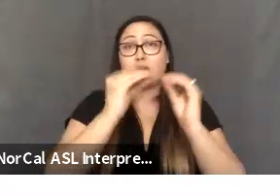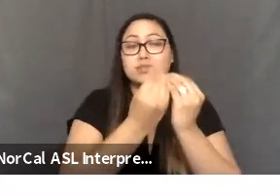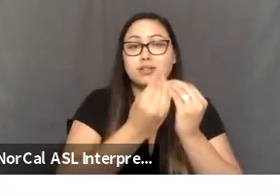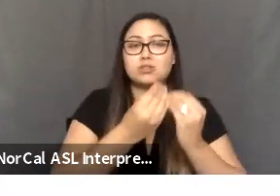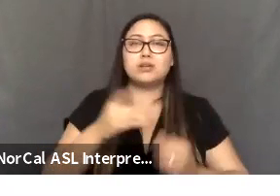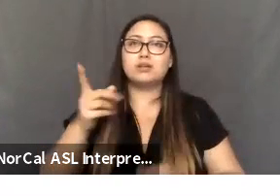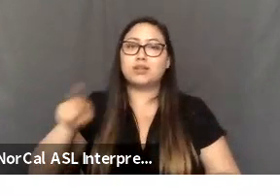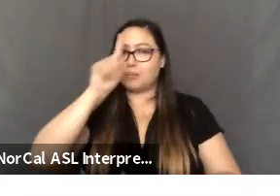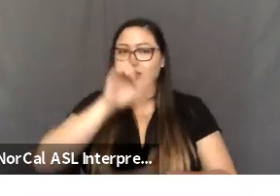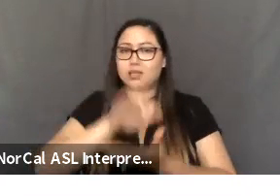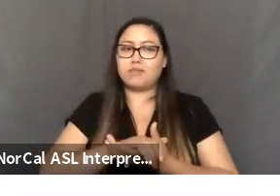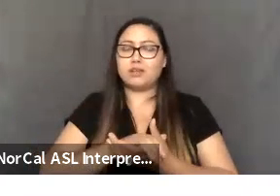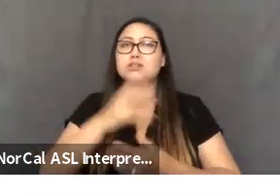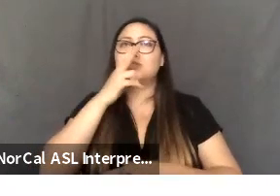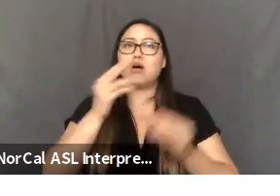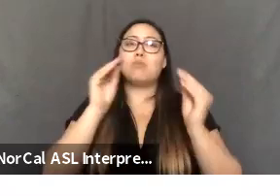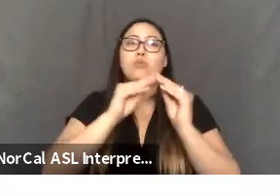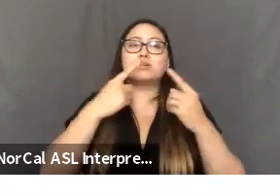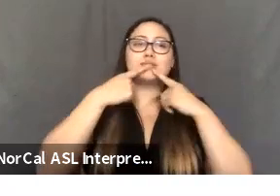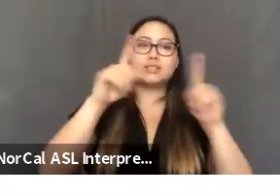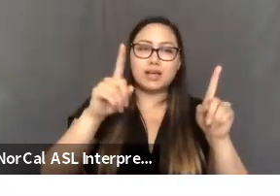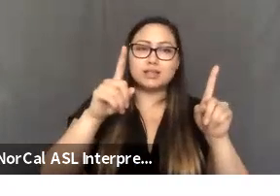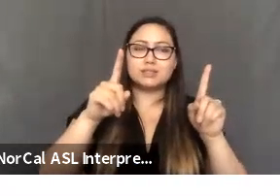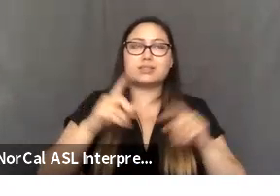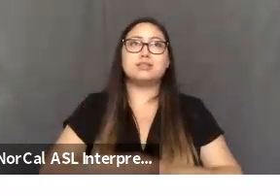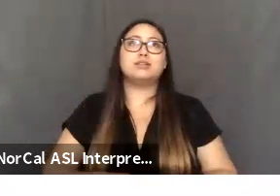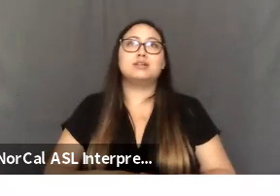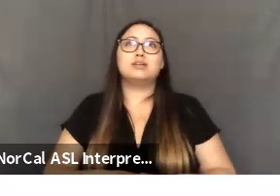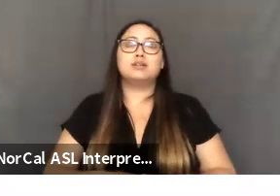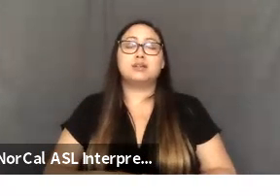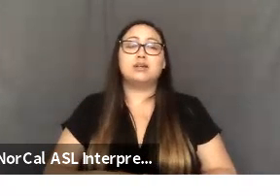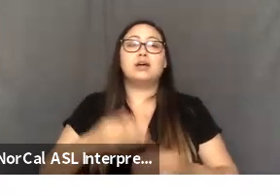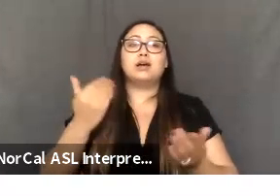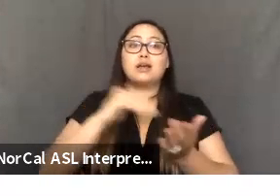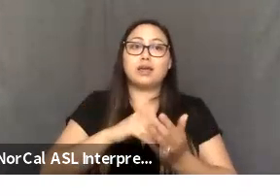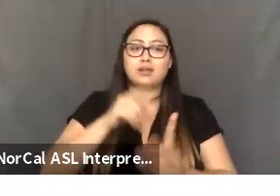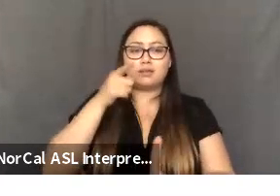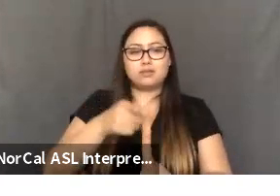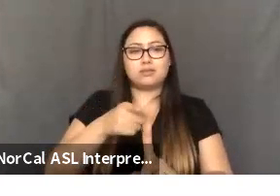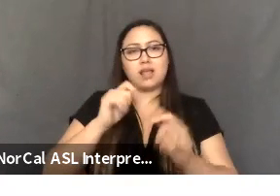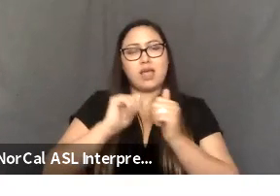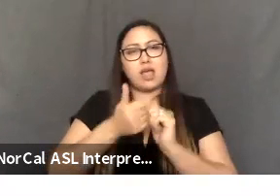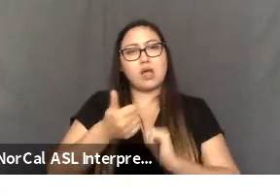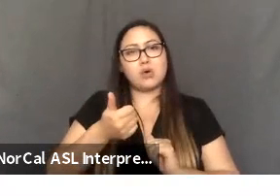that they saw more success in their initiatives. So it comes down to, again, how do you convince